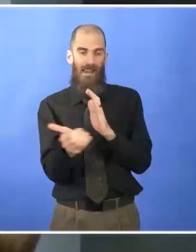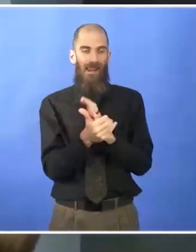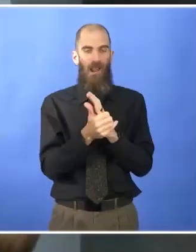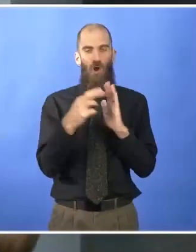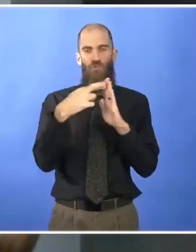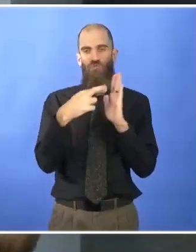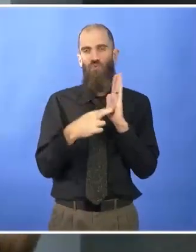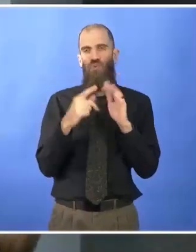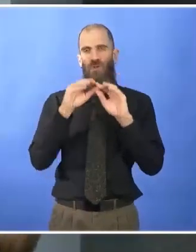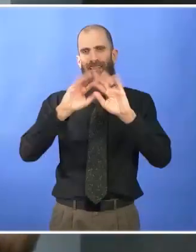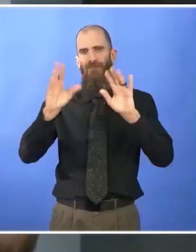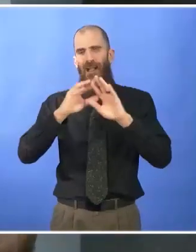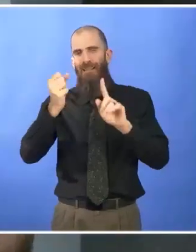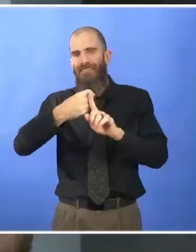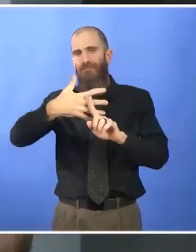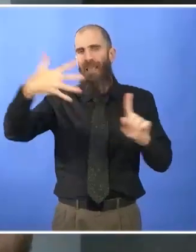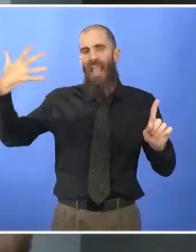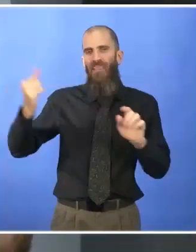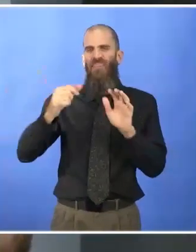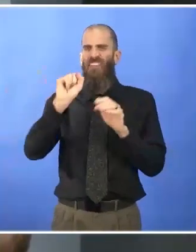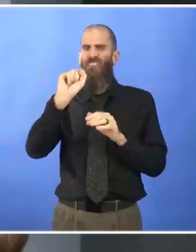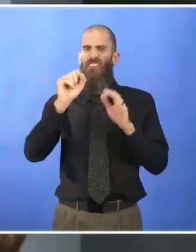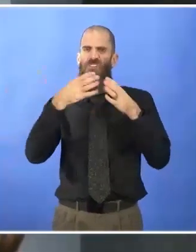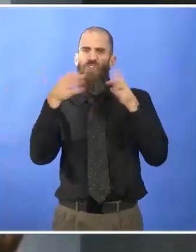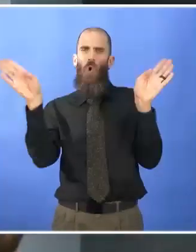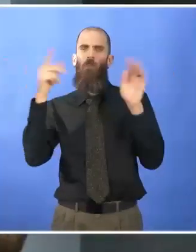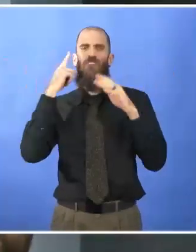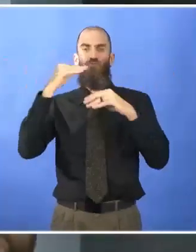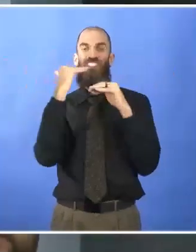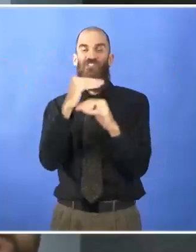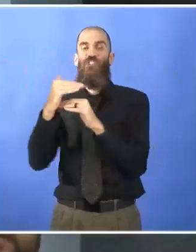CHARGING FOR TRS CALLS, EXPAND THE SCOPE OF THE REQUIRED